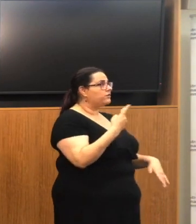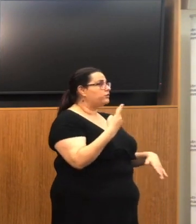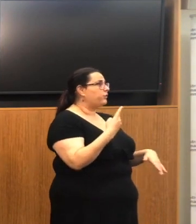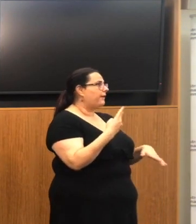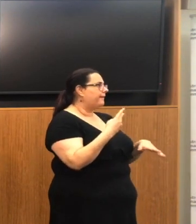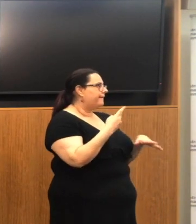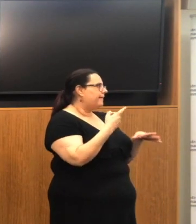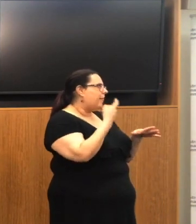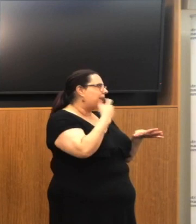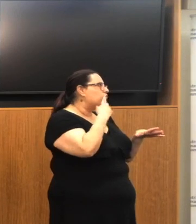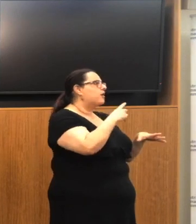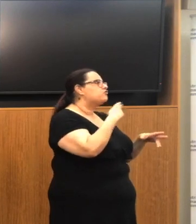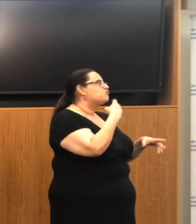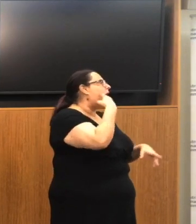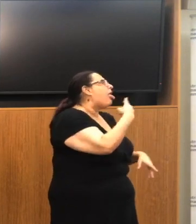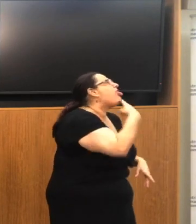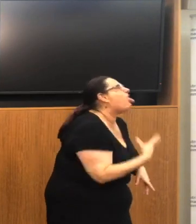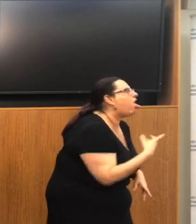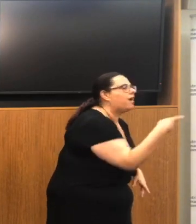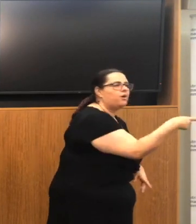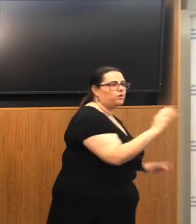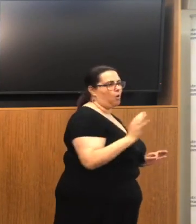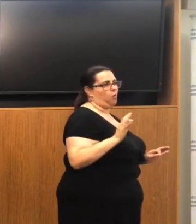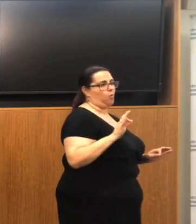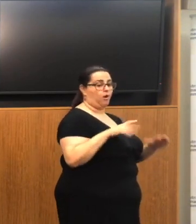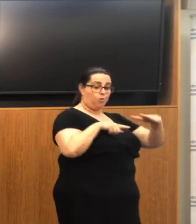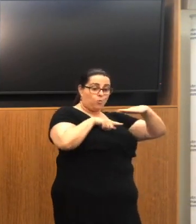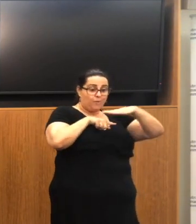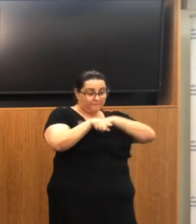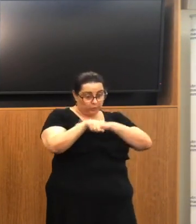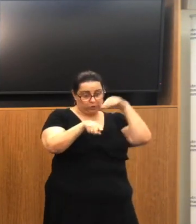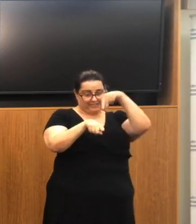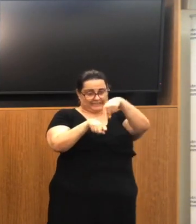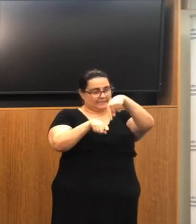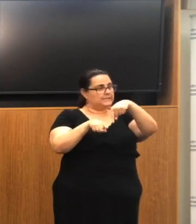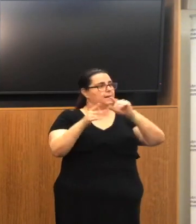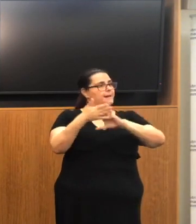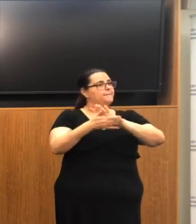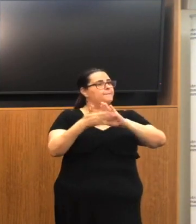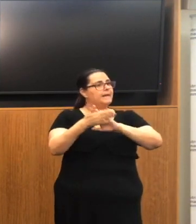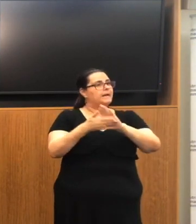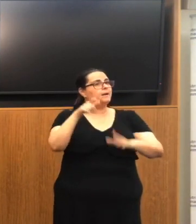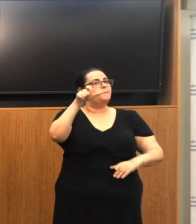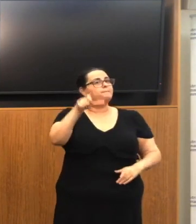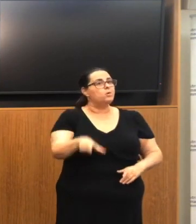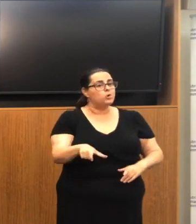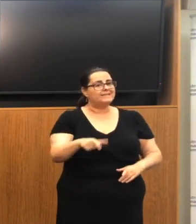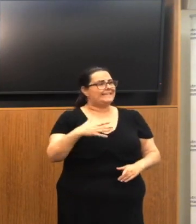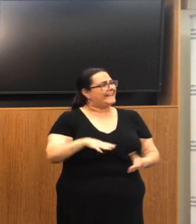A refugee, actually, by definition, means some person needing your help.